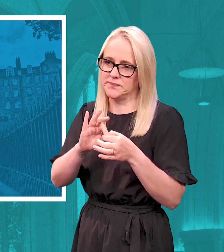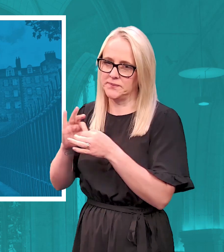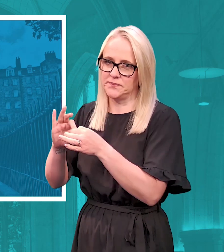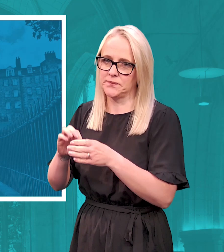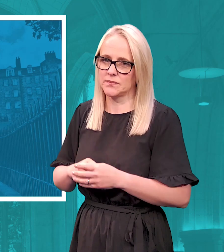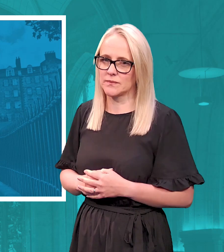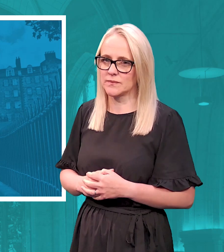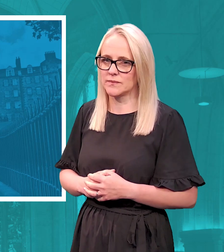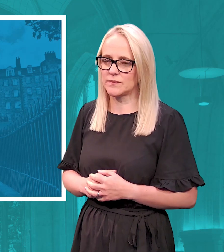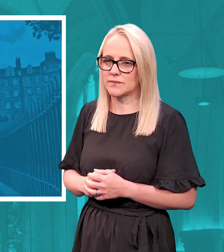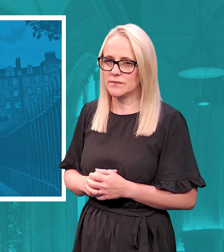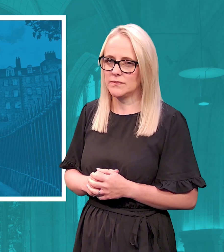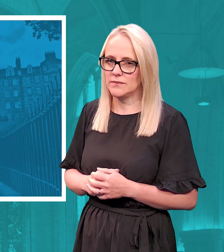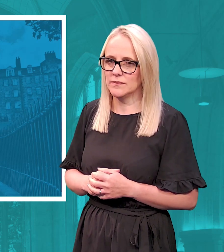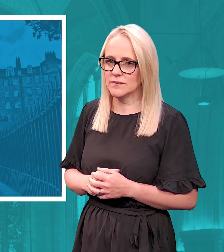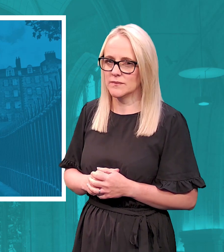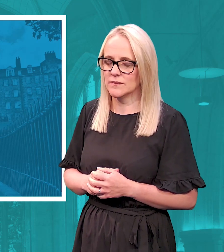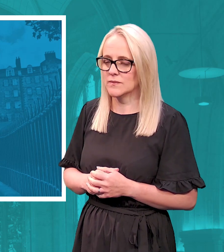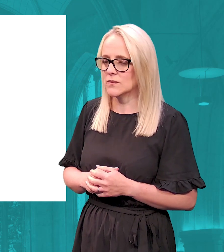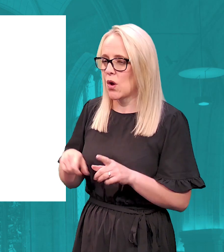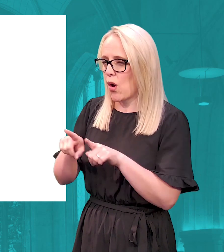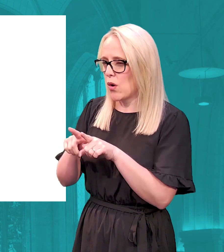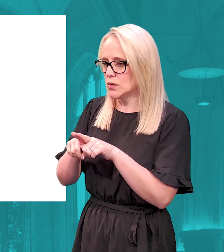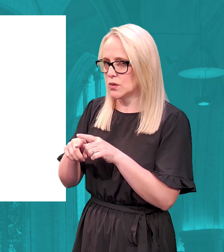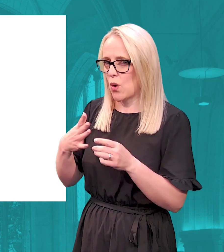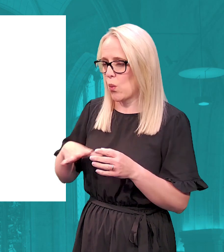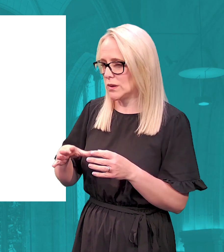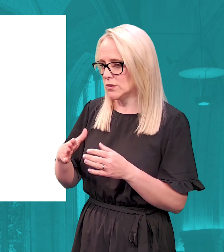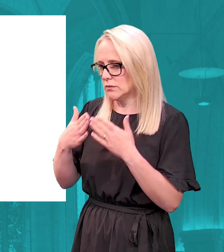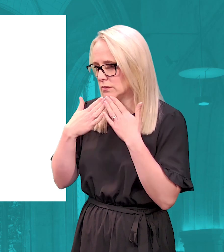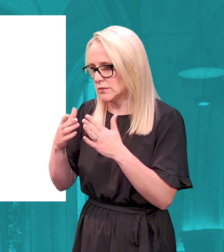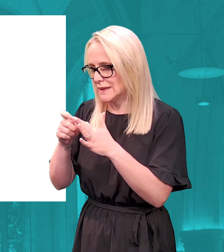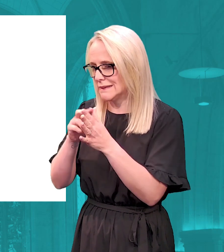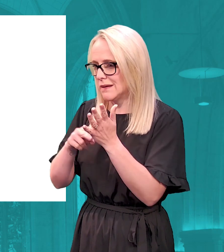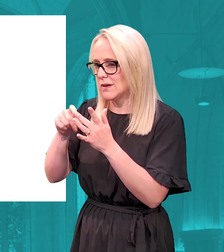I want to pay tribute to David Robertson who has retired and to whom the Church of Scotland